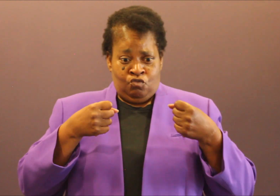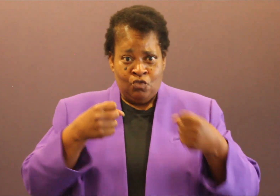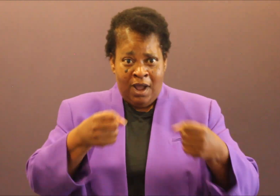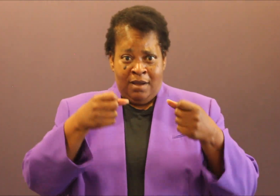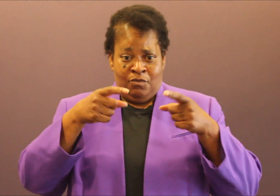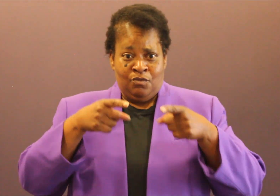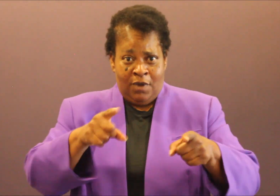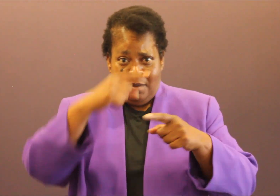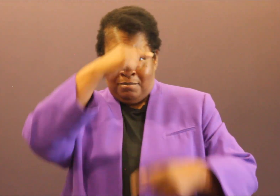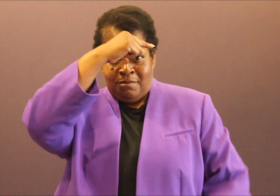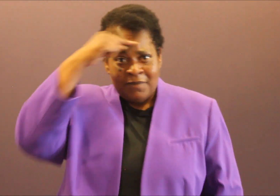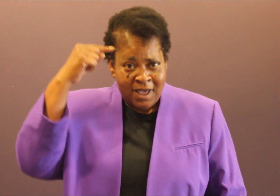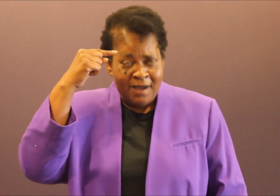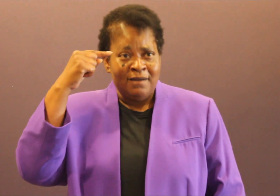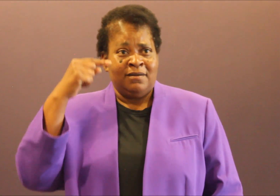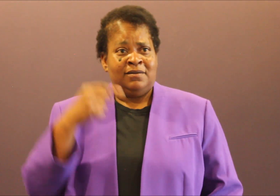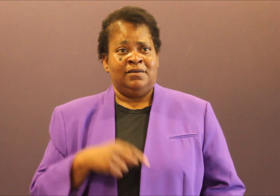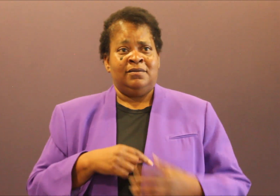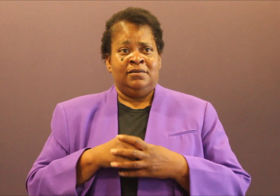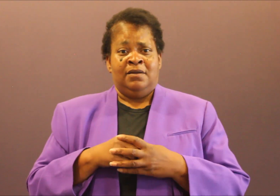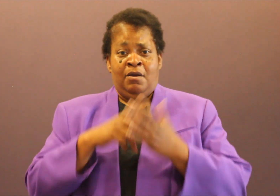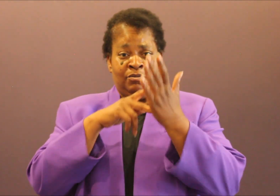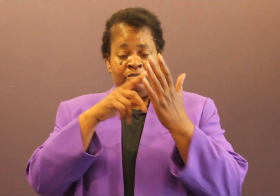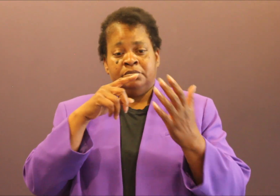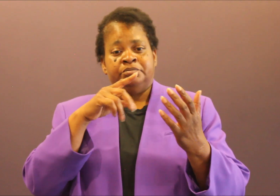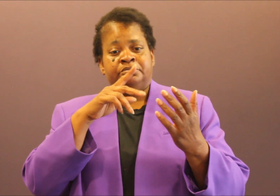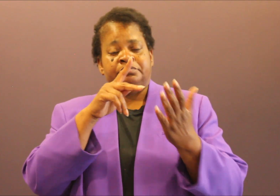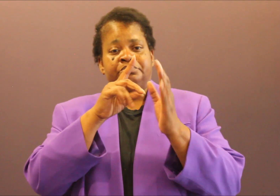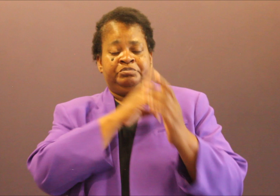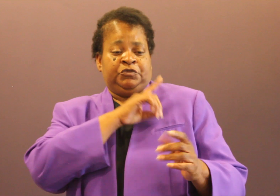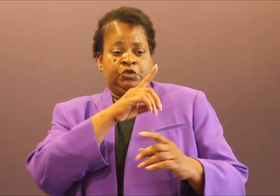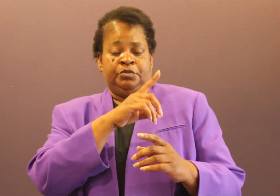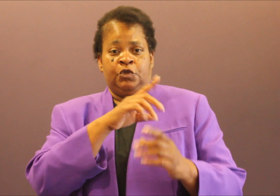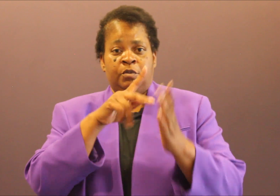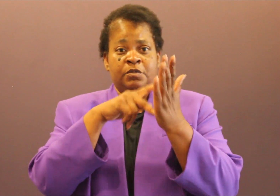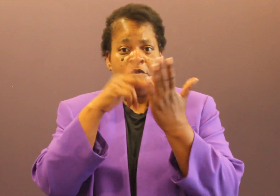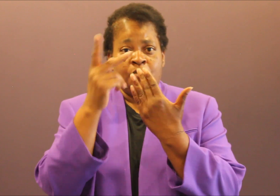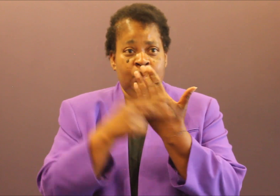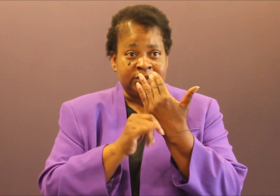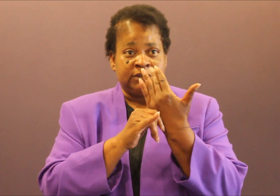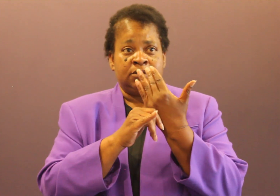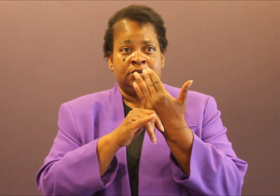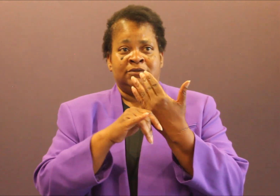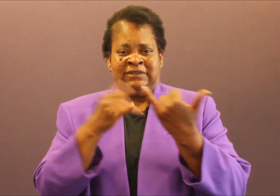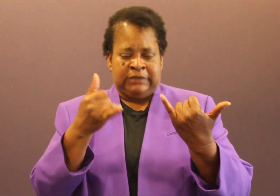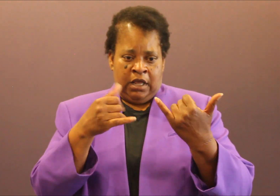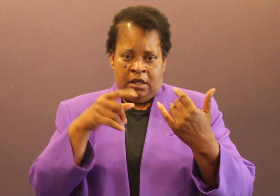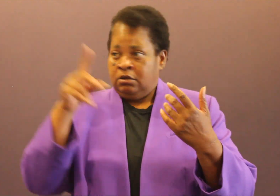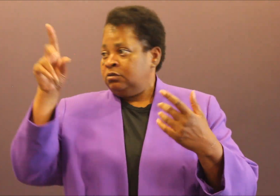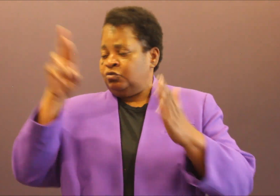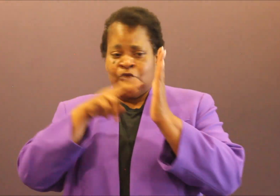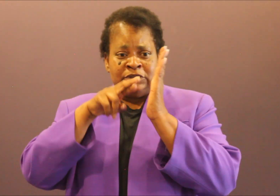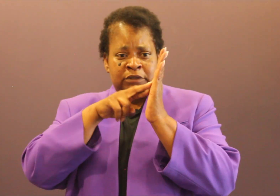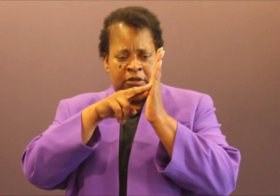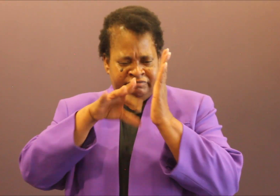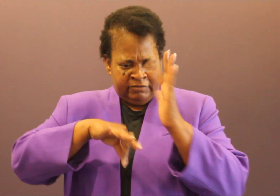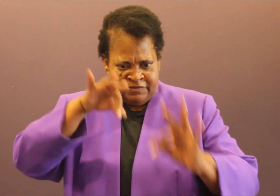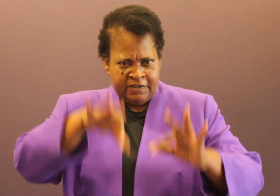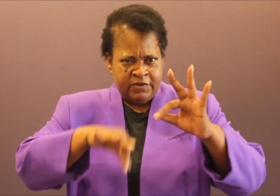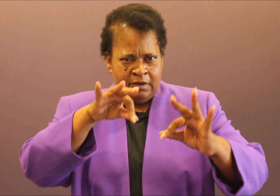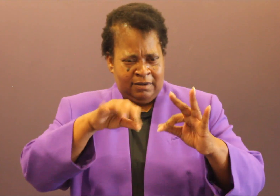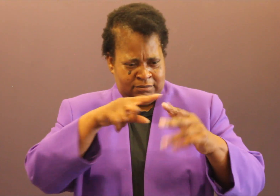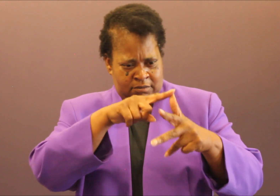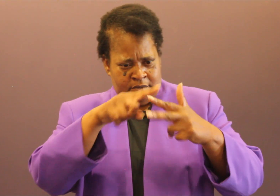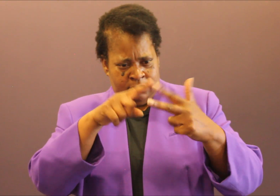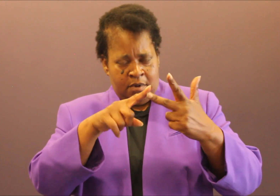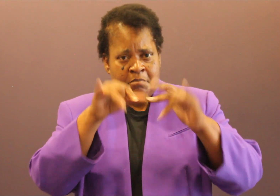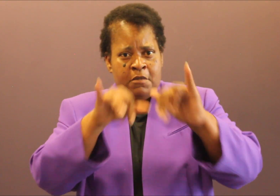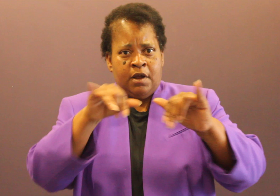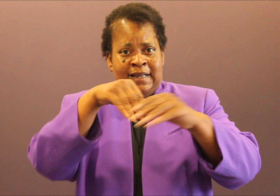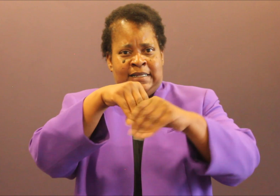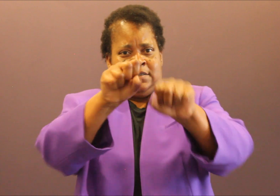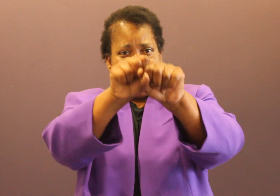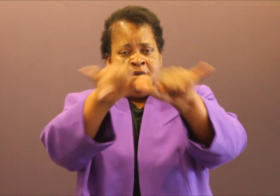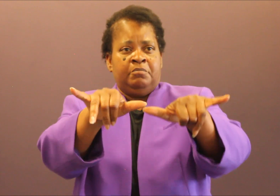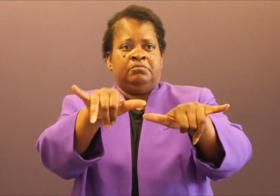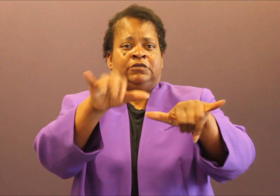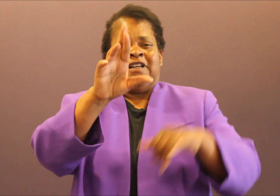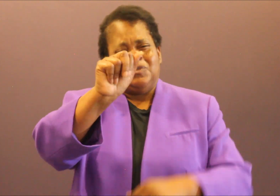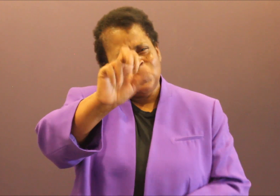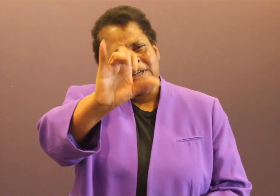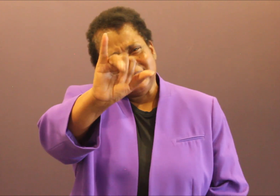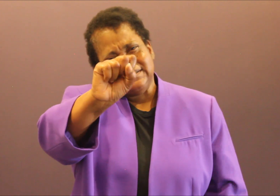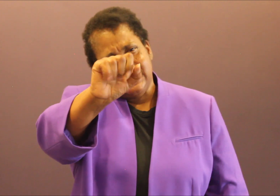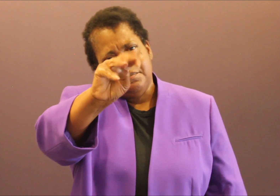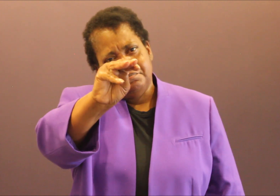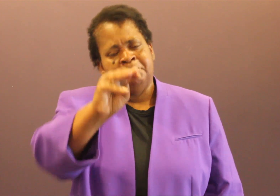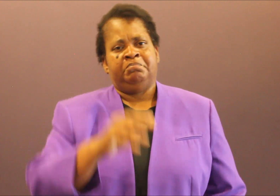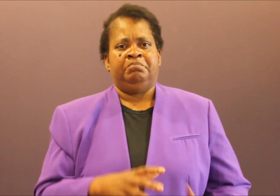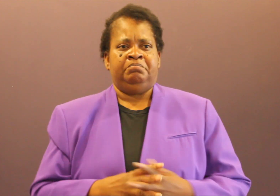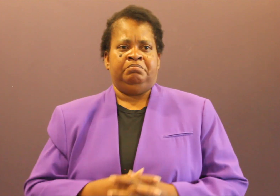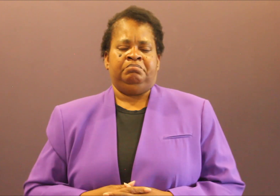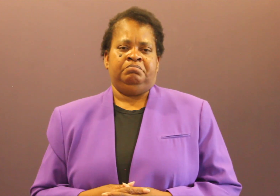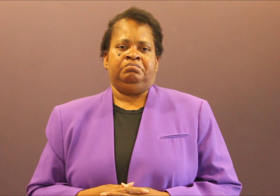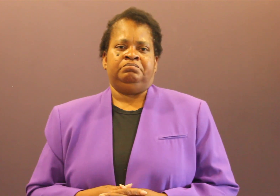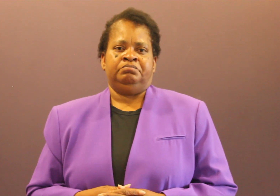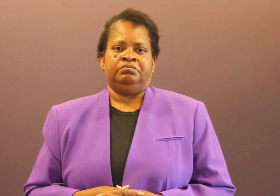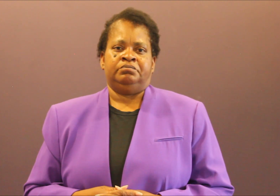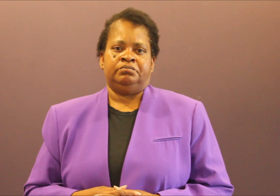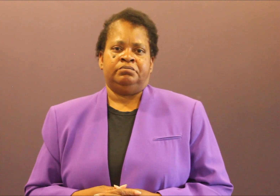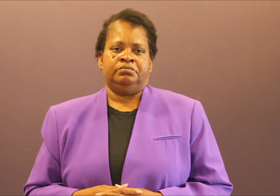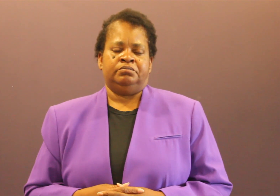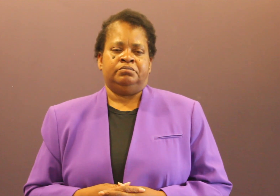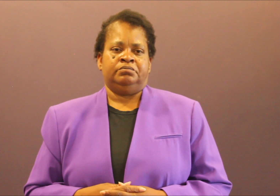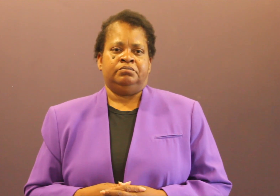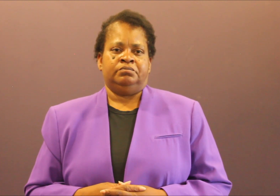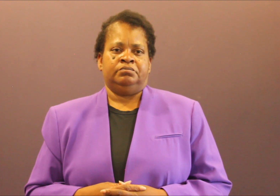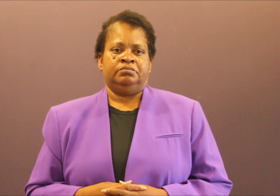the community and its over-policing. My heart is heavy. It costs sometimes to do the right thing.